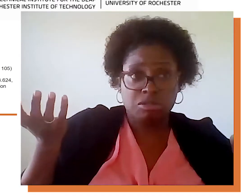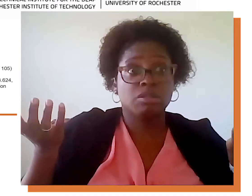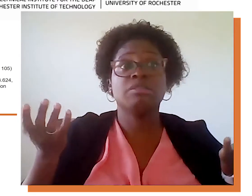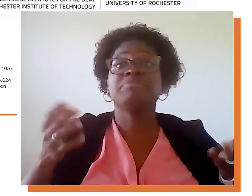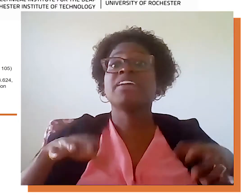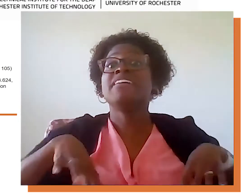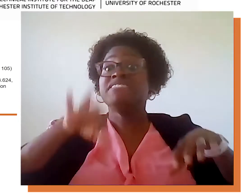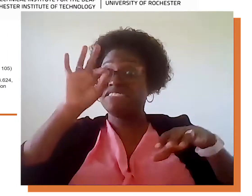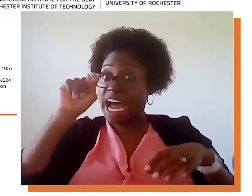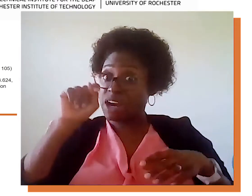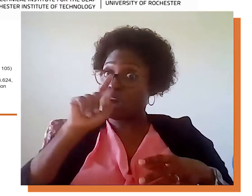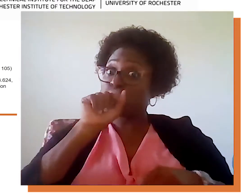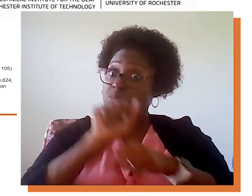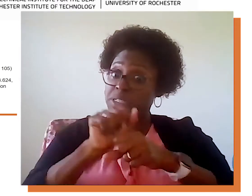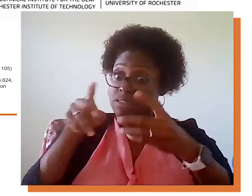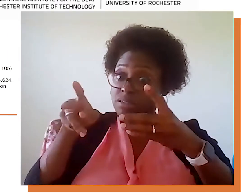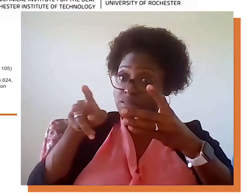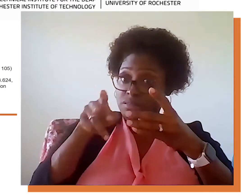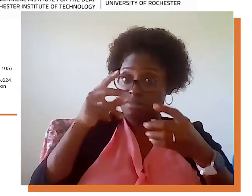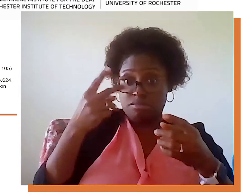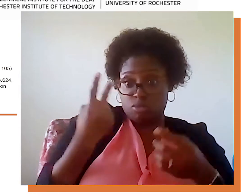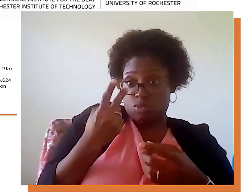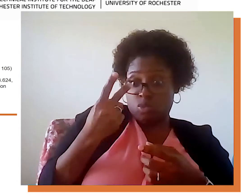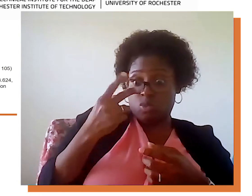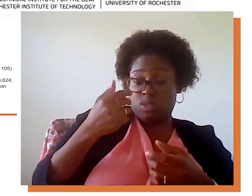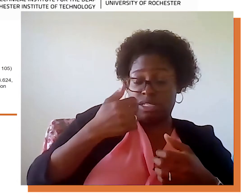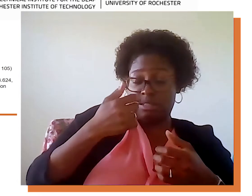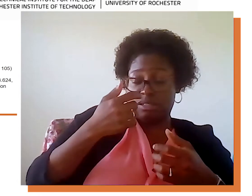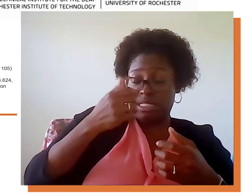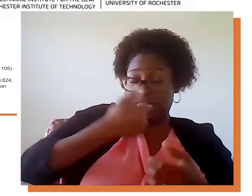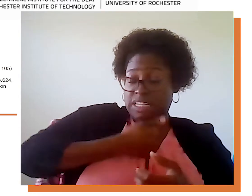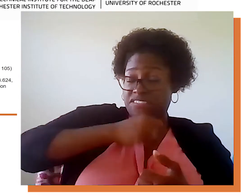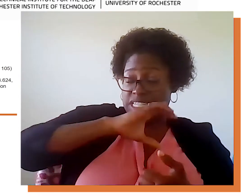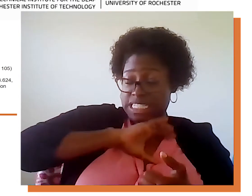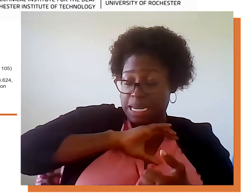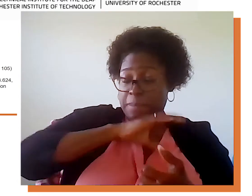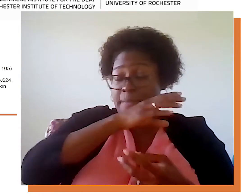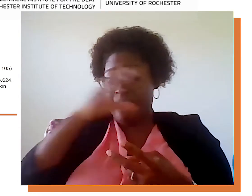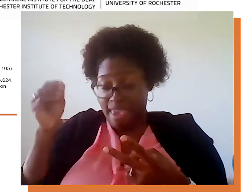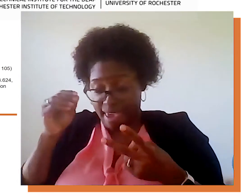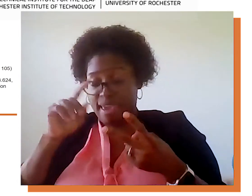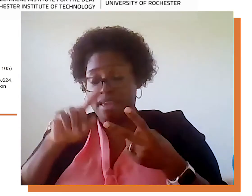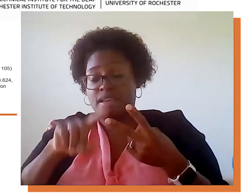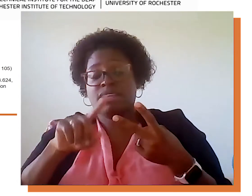And I found out that, in fact, both self-esteem